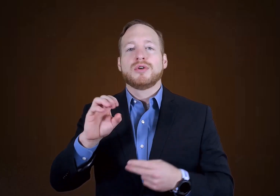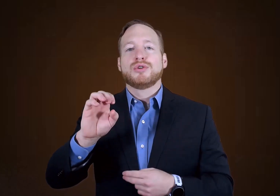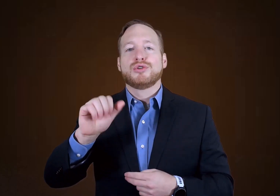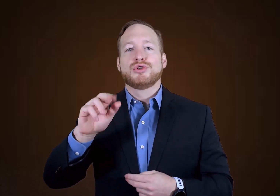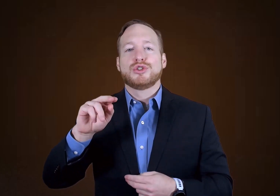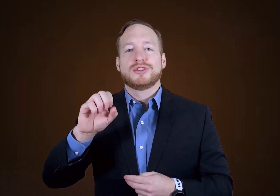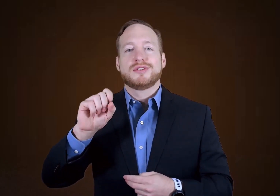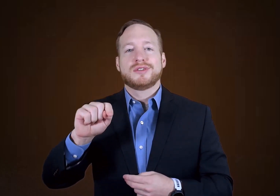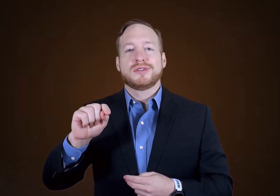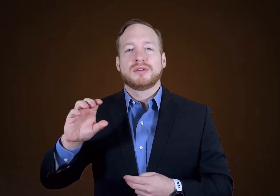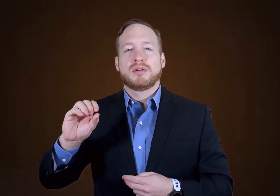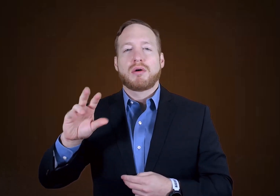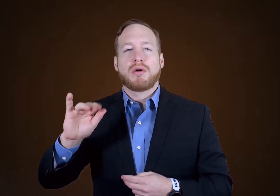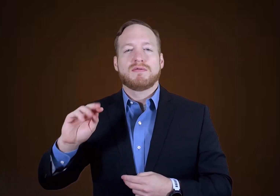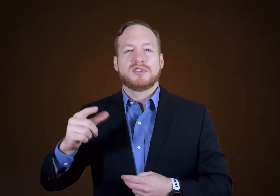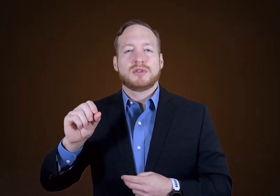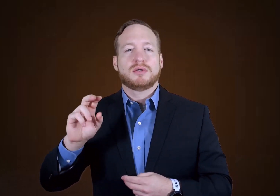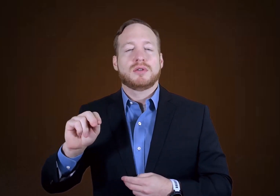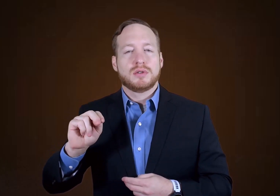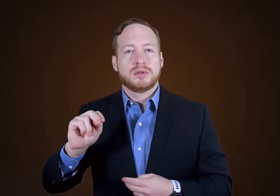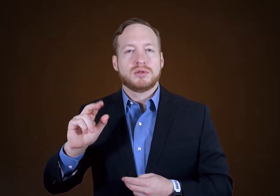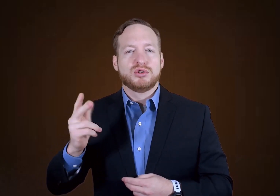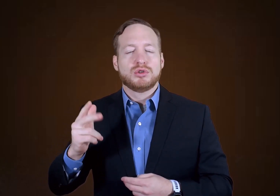after that Earnest Covington